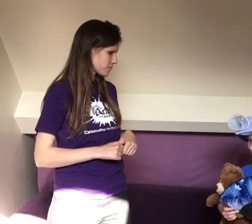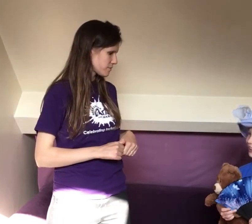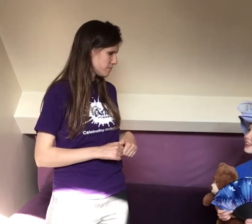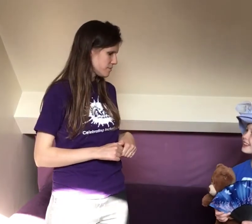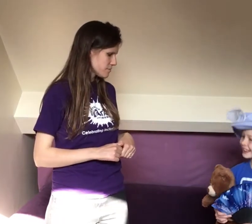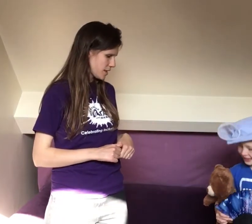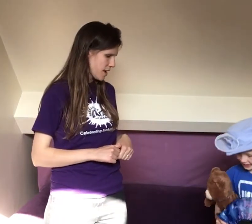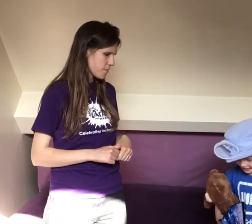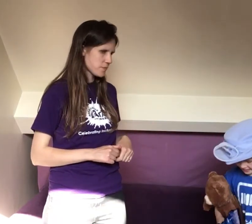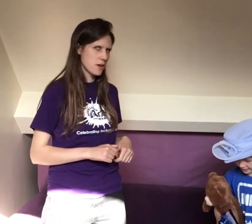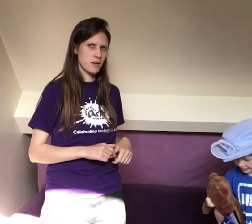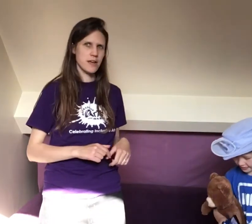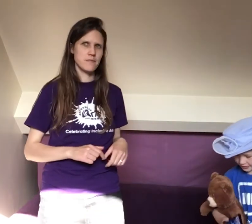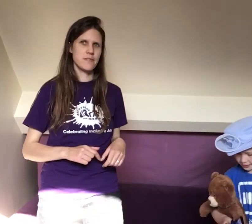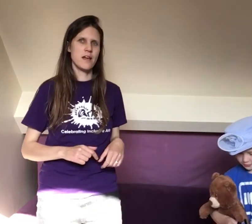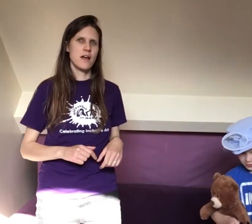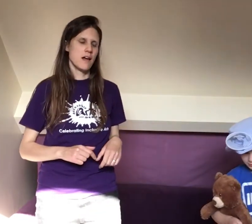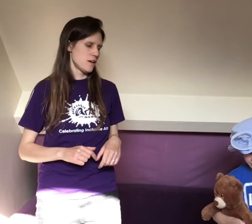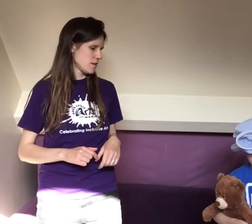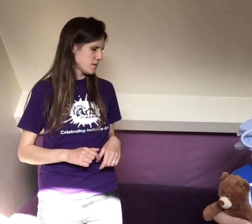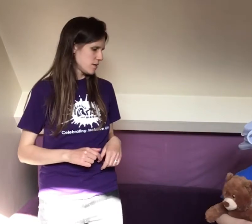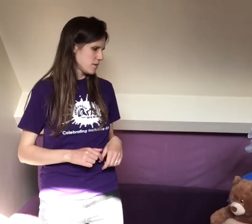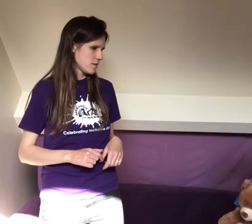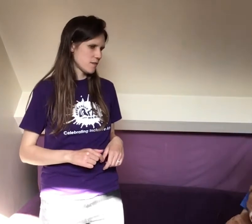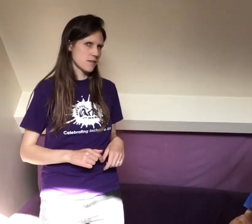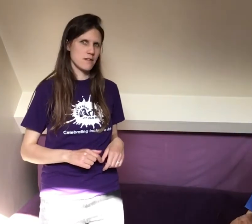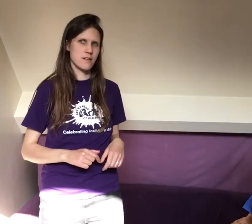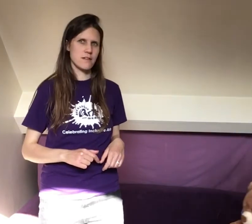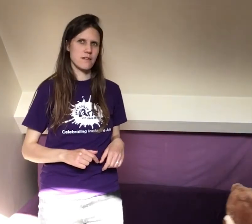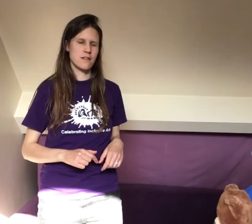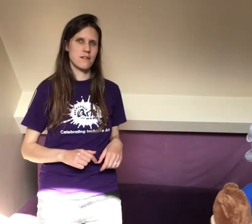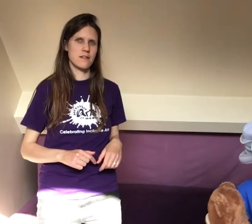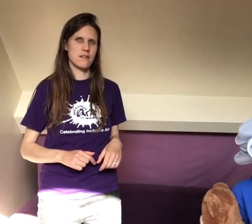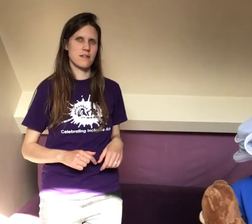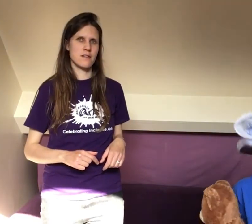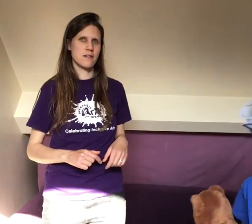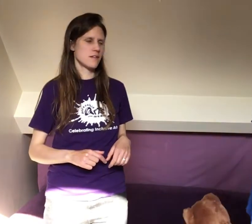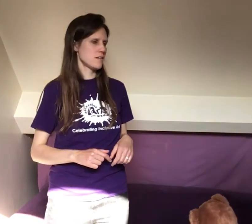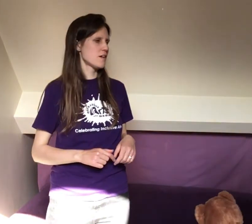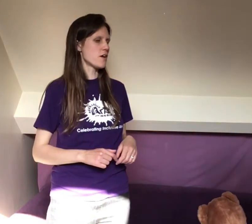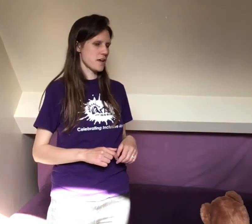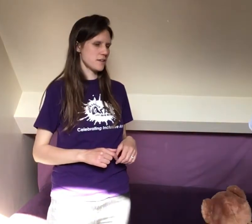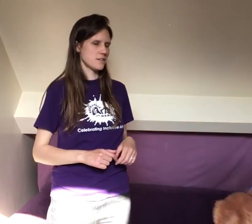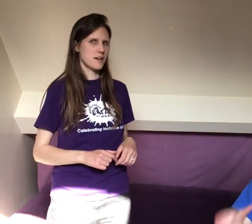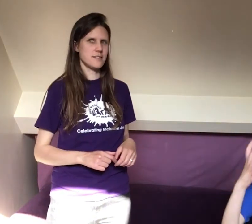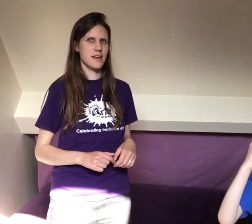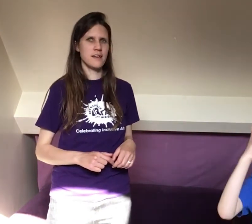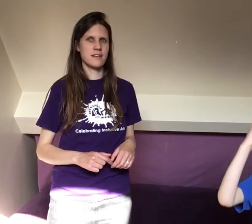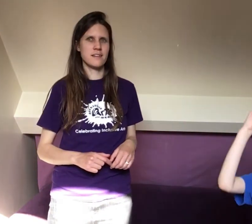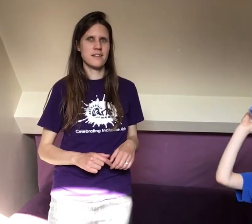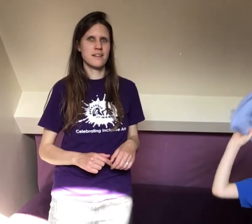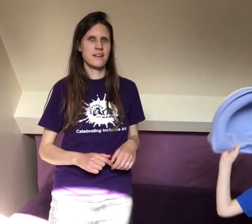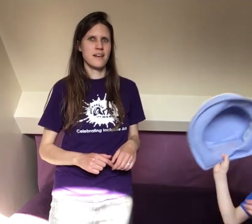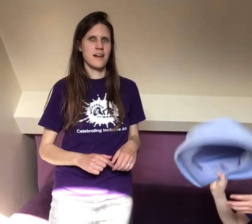Yeah! Yeah! OK. Put them all down for right, right now and pick them up when I’m ready. OK, good idea.